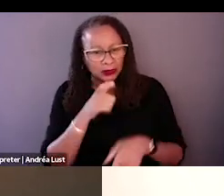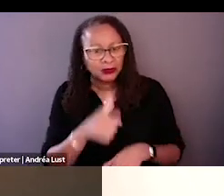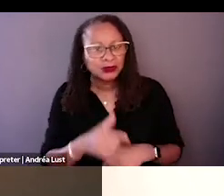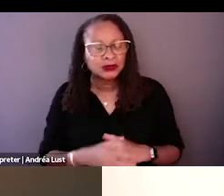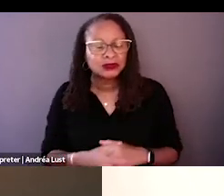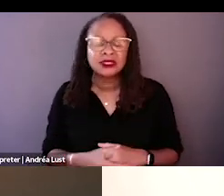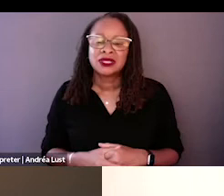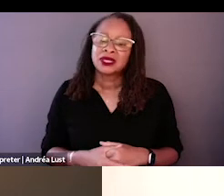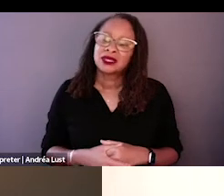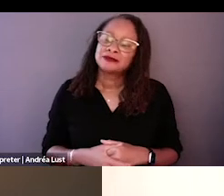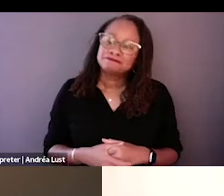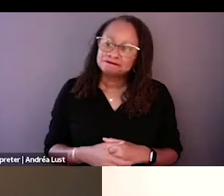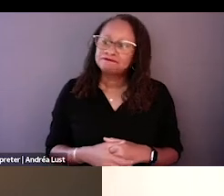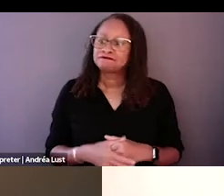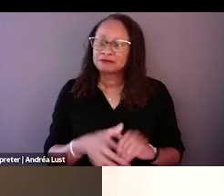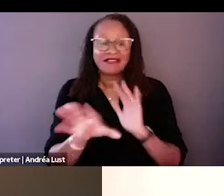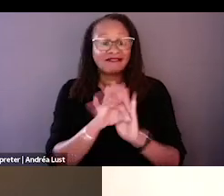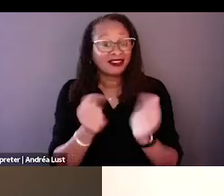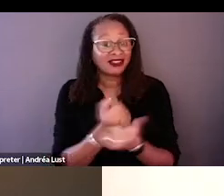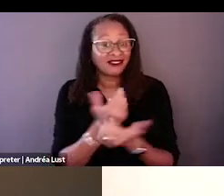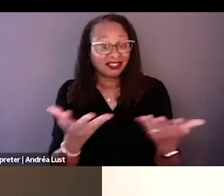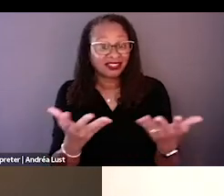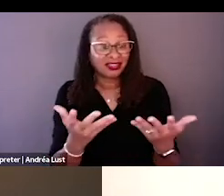camera thing and really want to be in it.